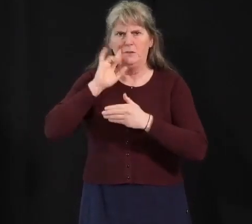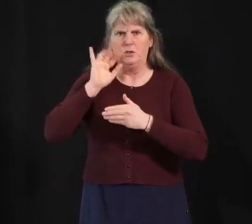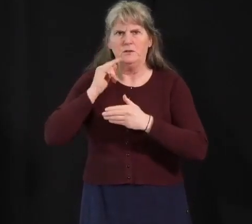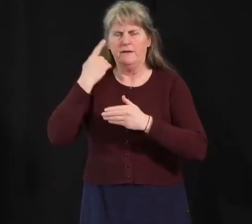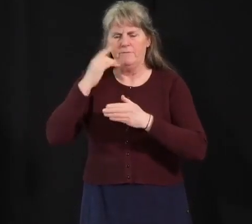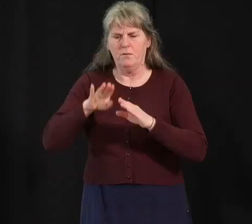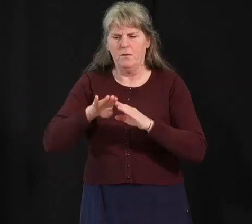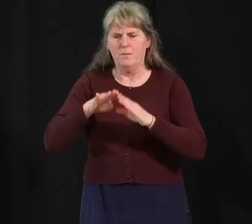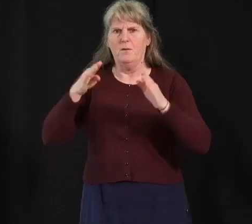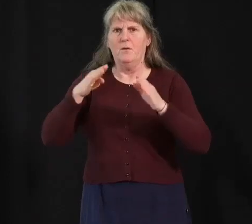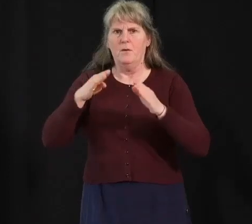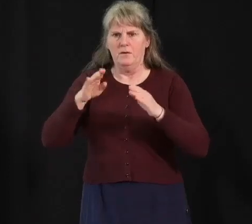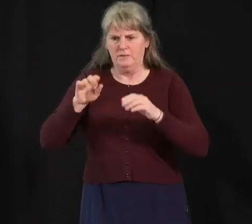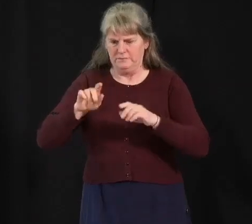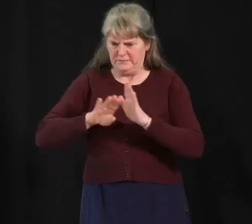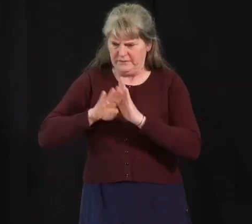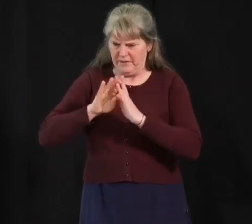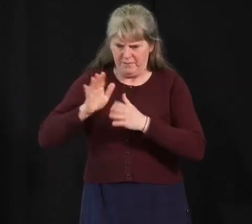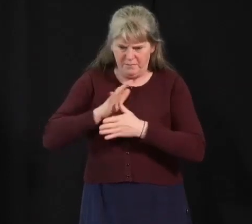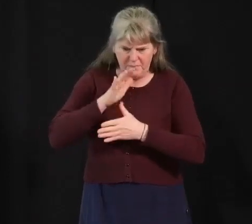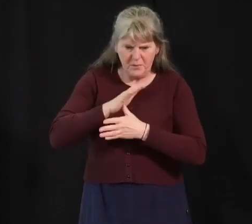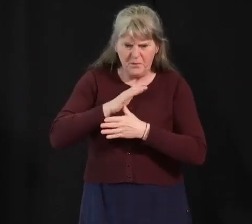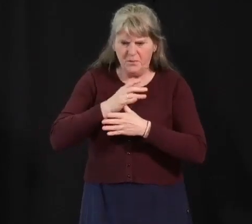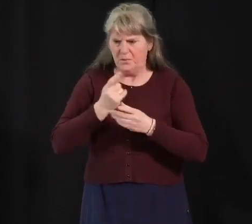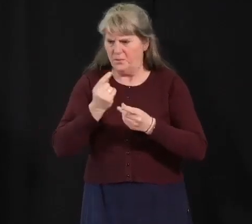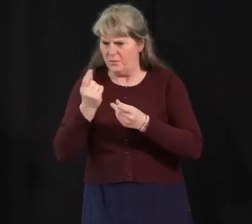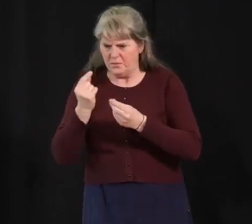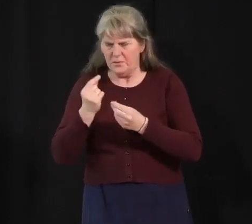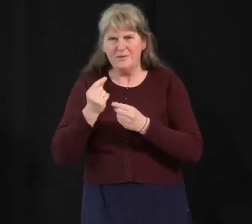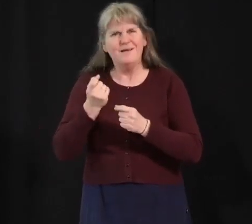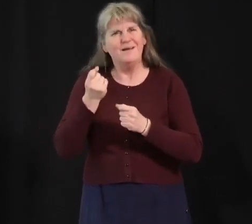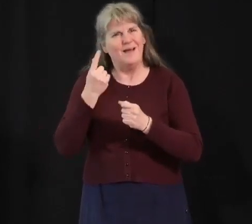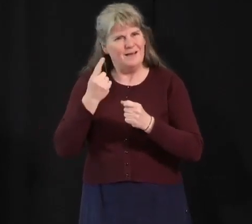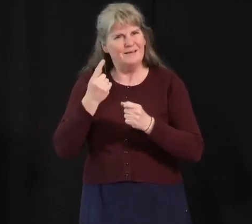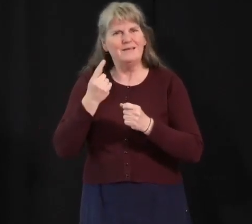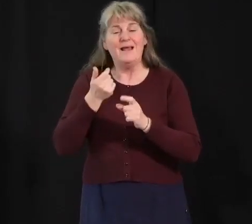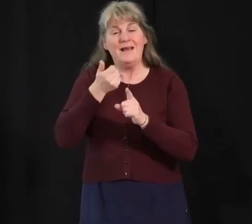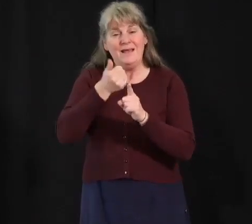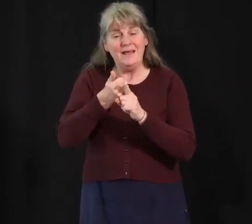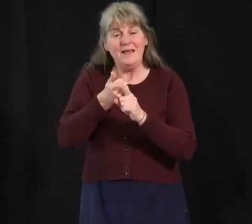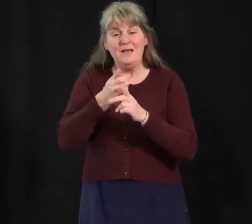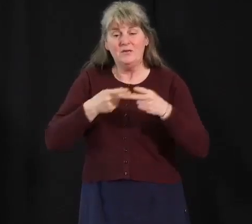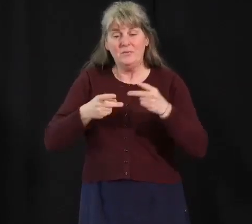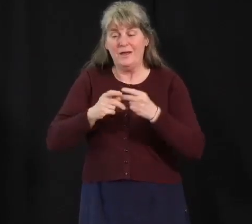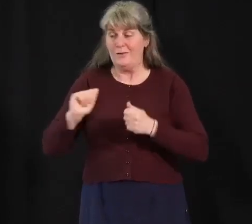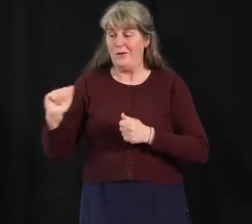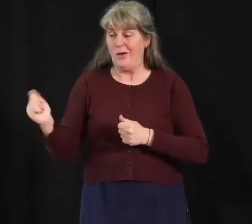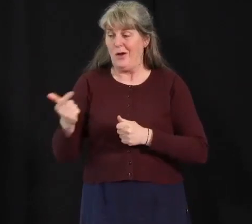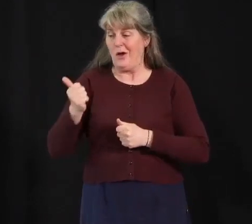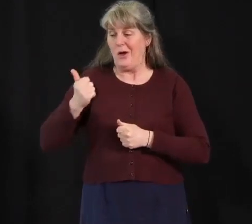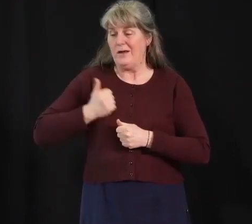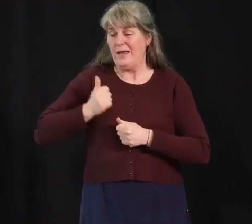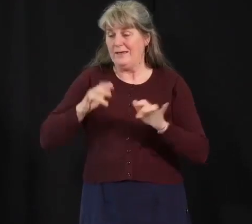national discussion so we are working closely, not just with our northern counterparts but other jurisdictions in Canada,